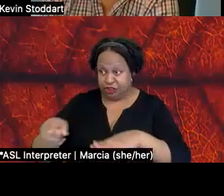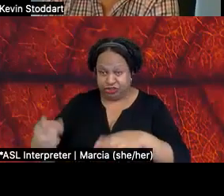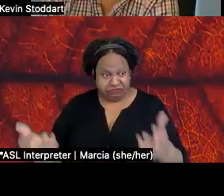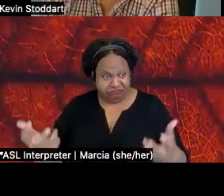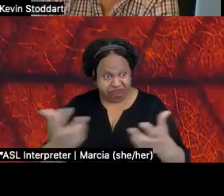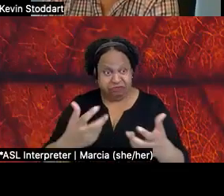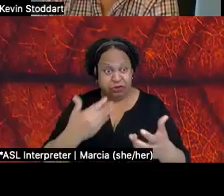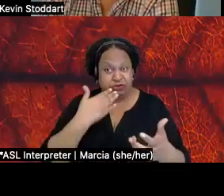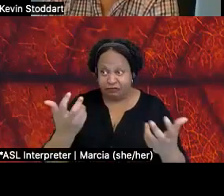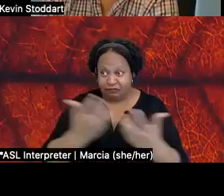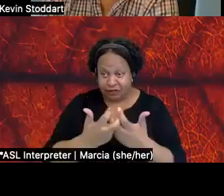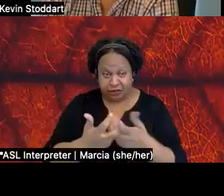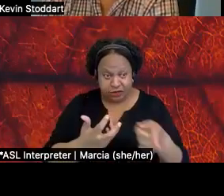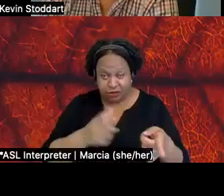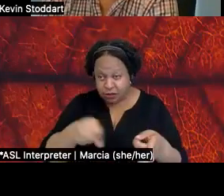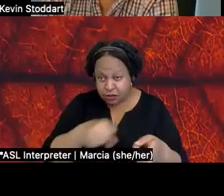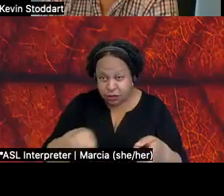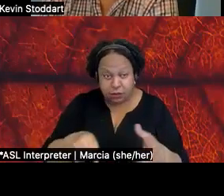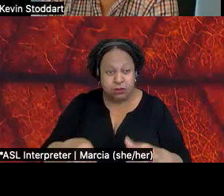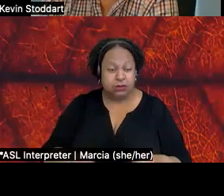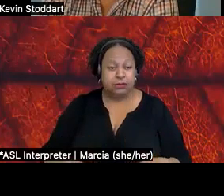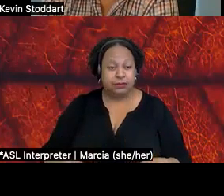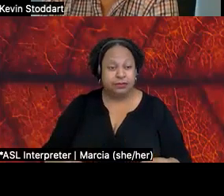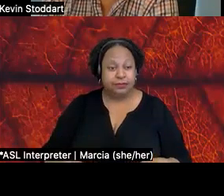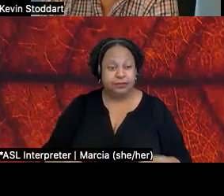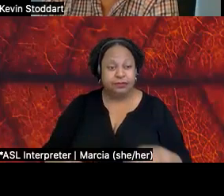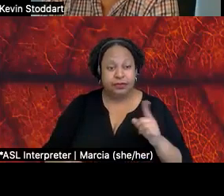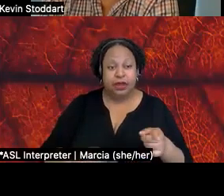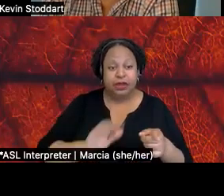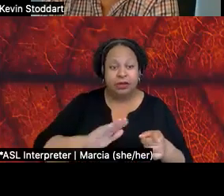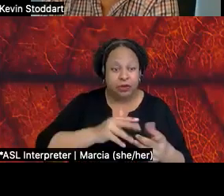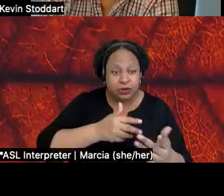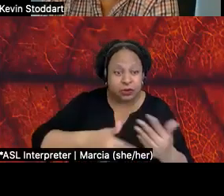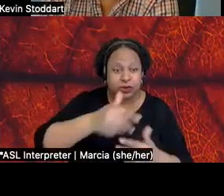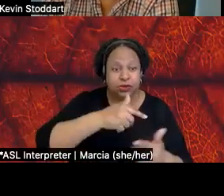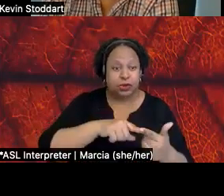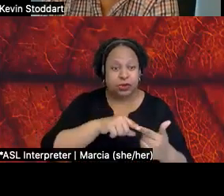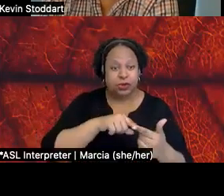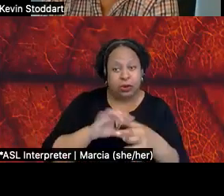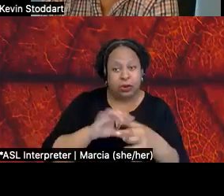Can their social and interpersonal impairments be remediated for the